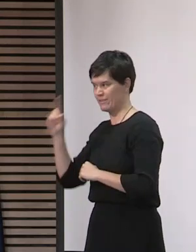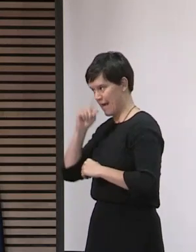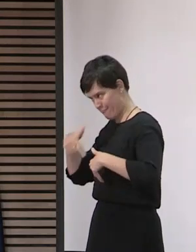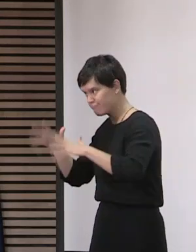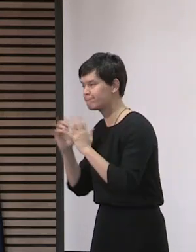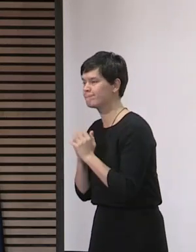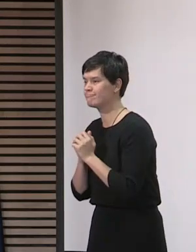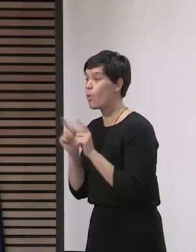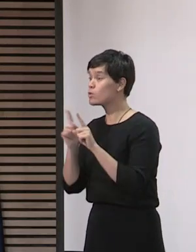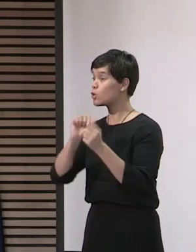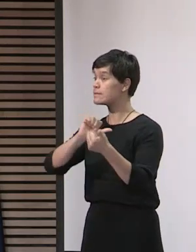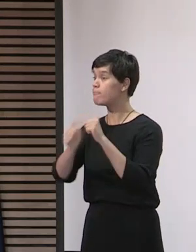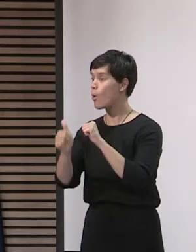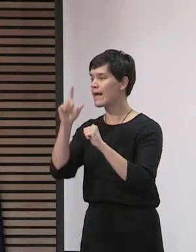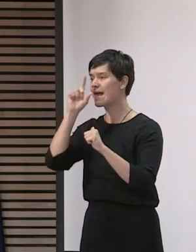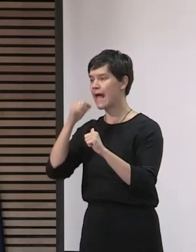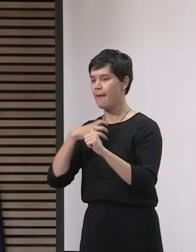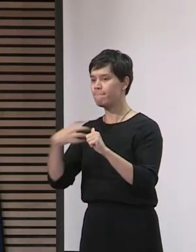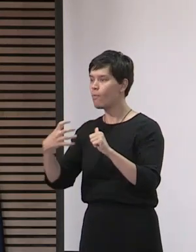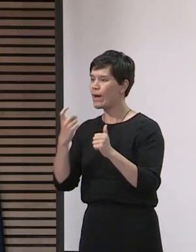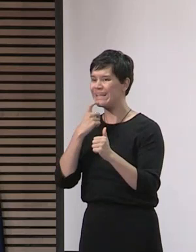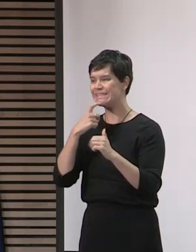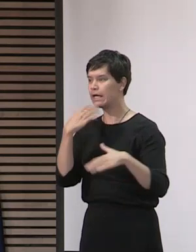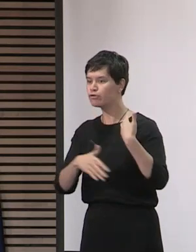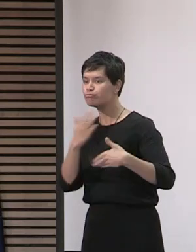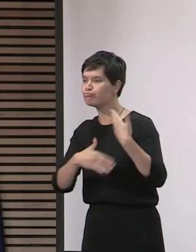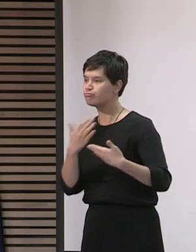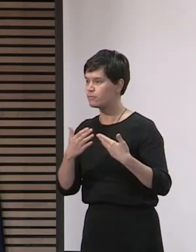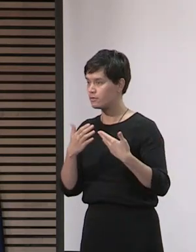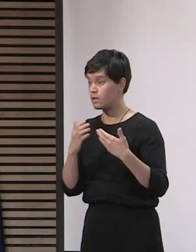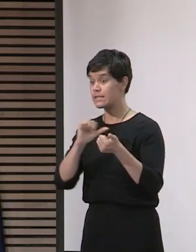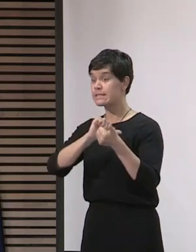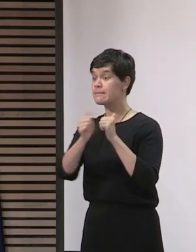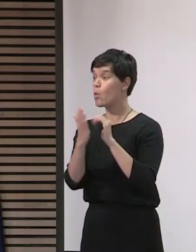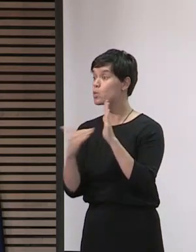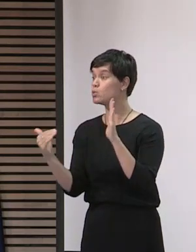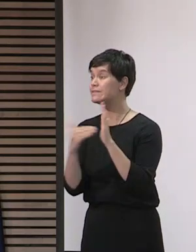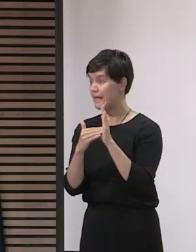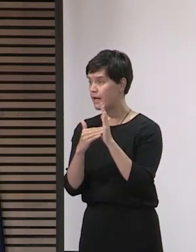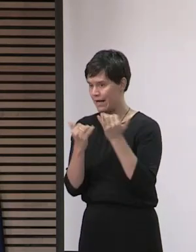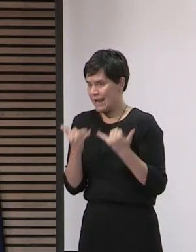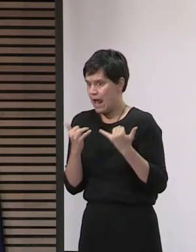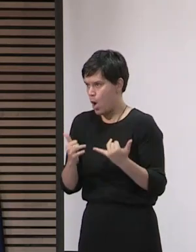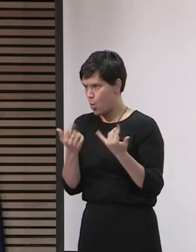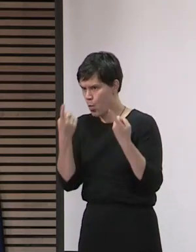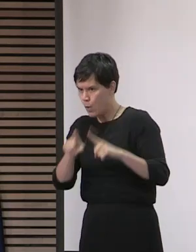previously doing to date. The move to 100 also allows community sport to operate more easily, and I understand